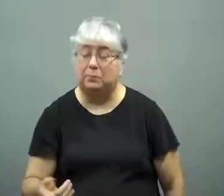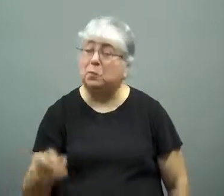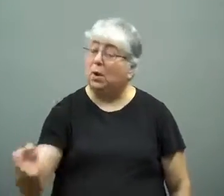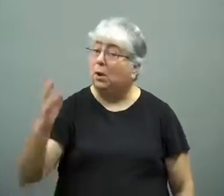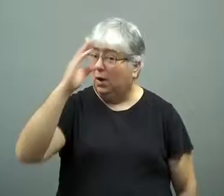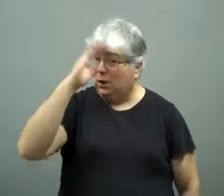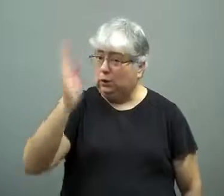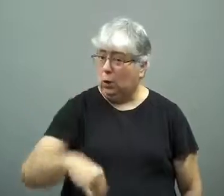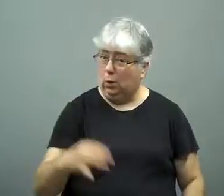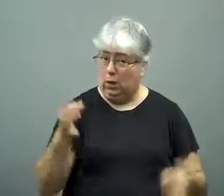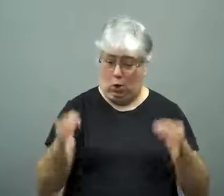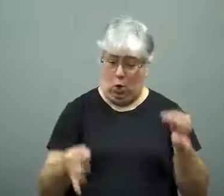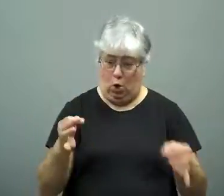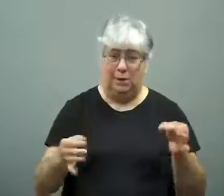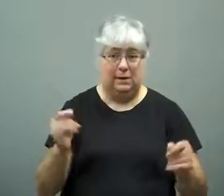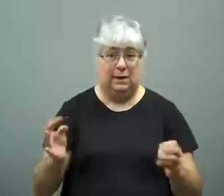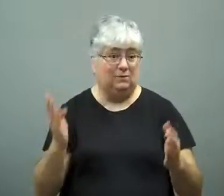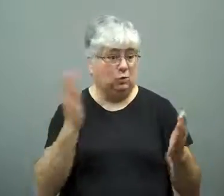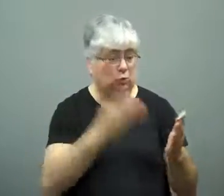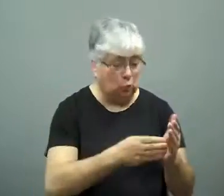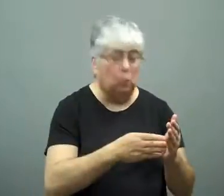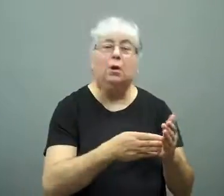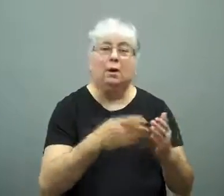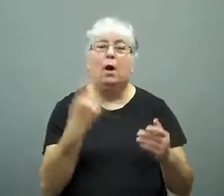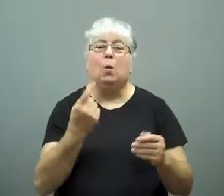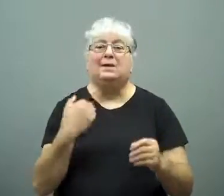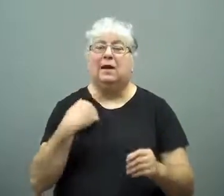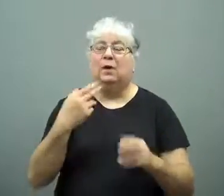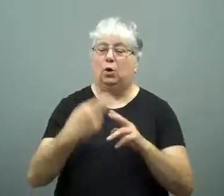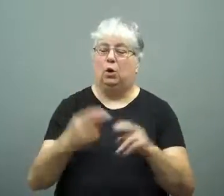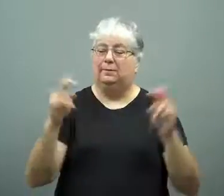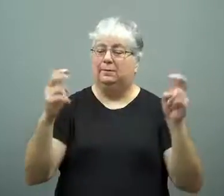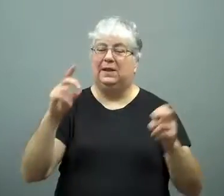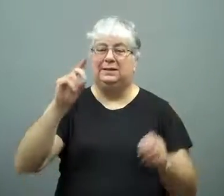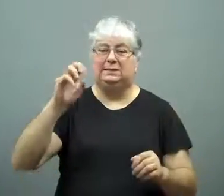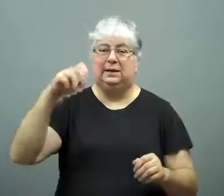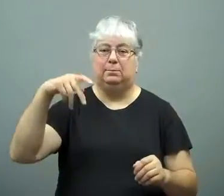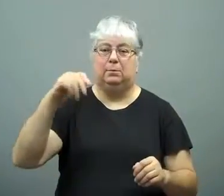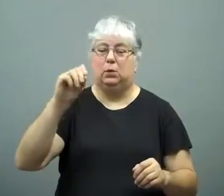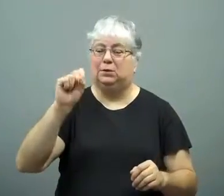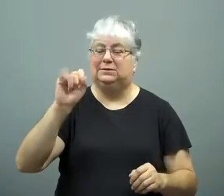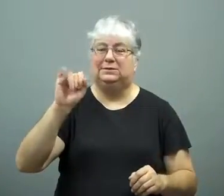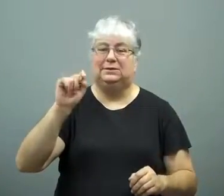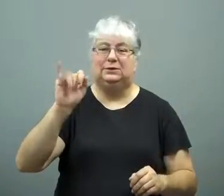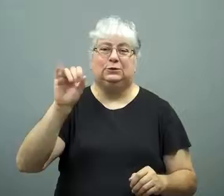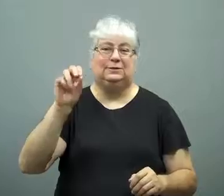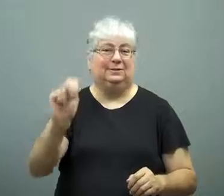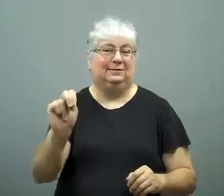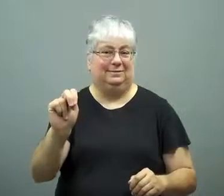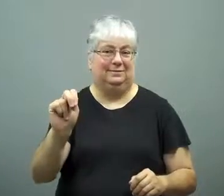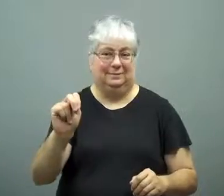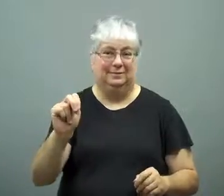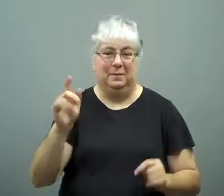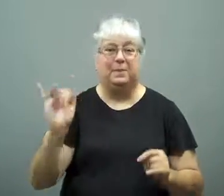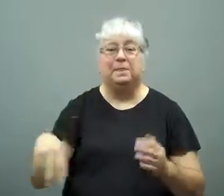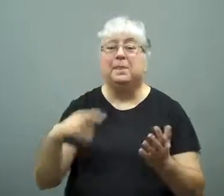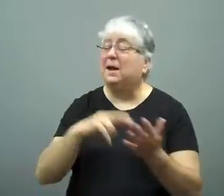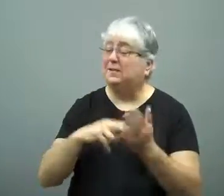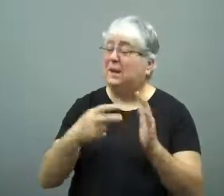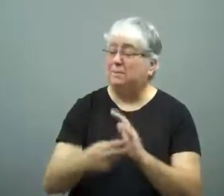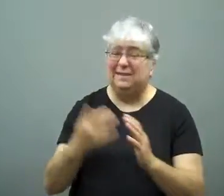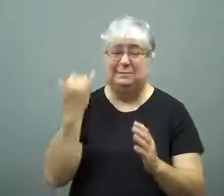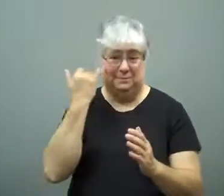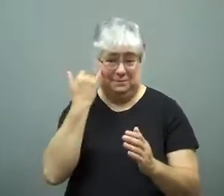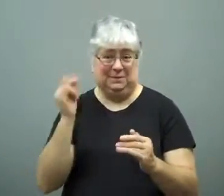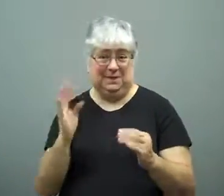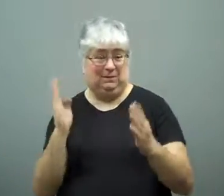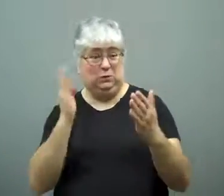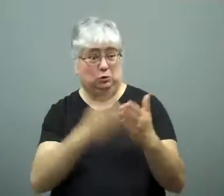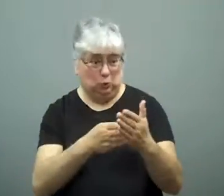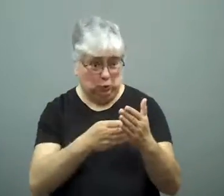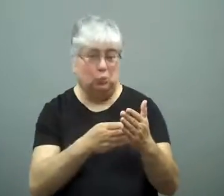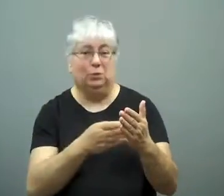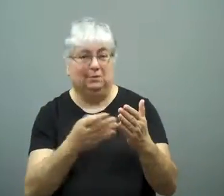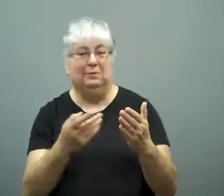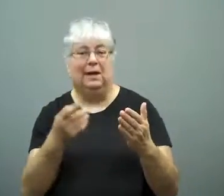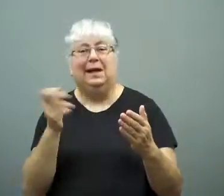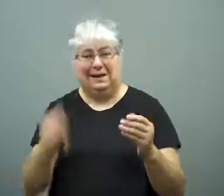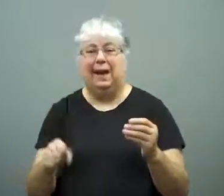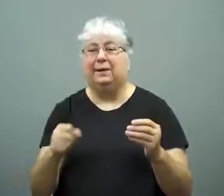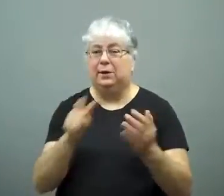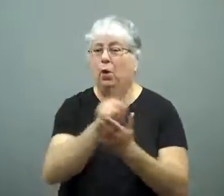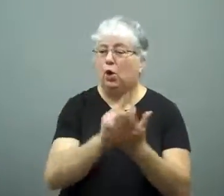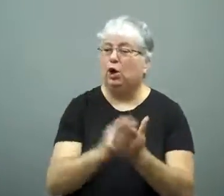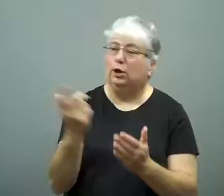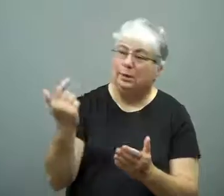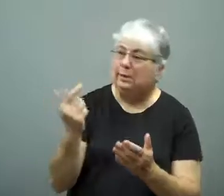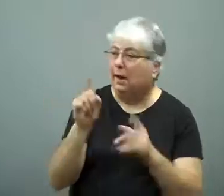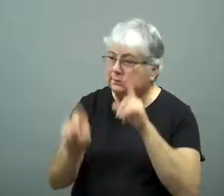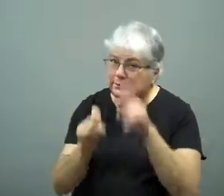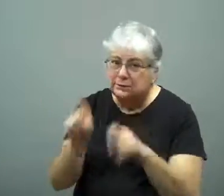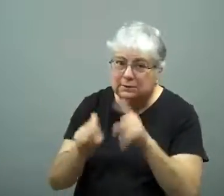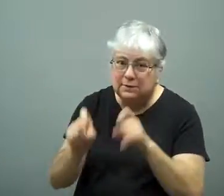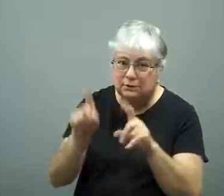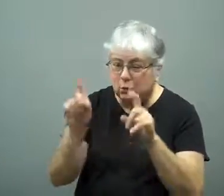When there is a lawsuit, there is something called a deposition.